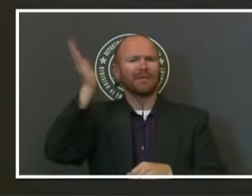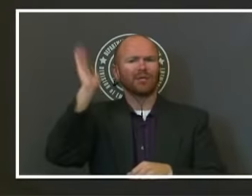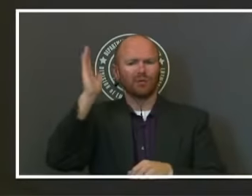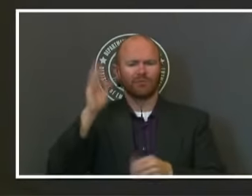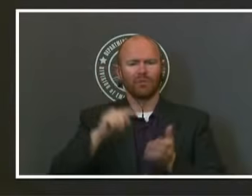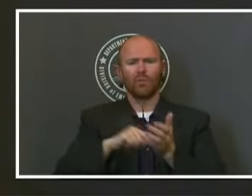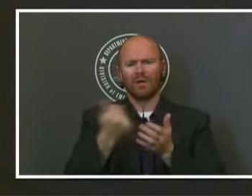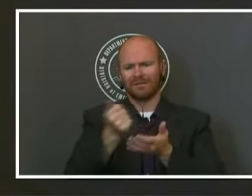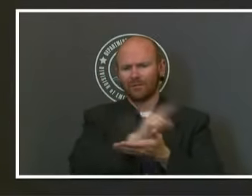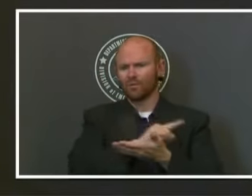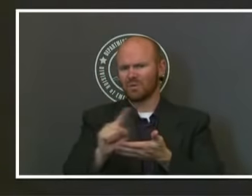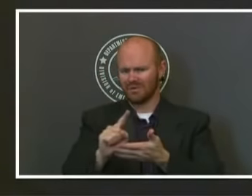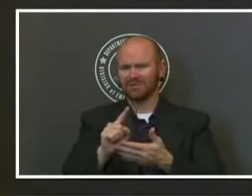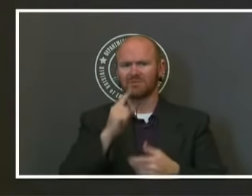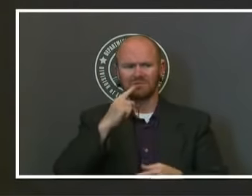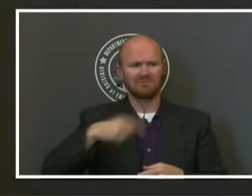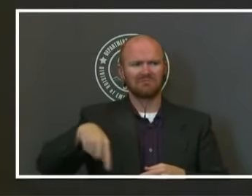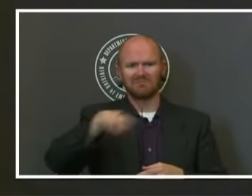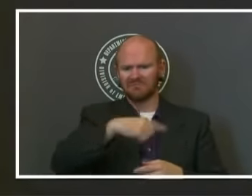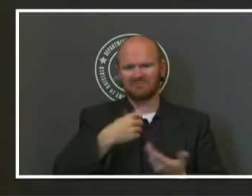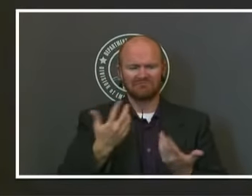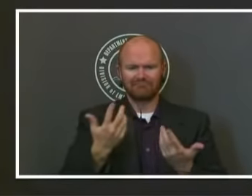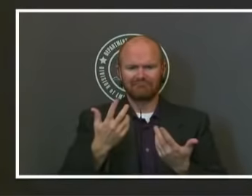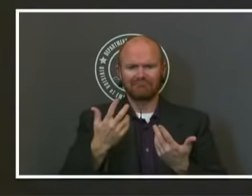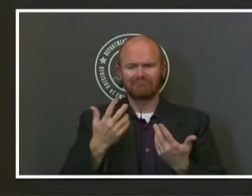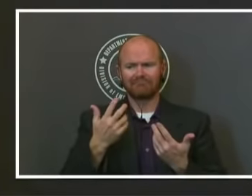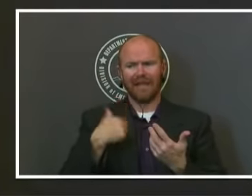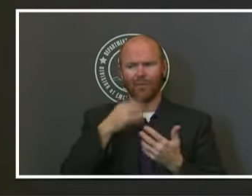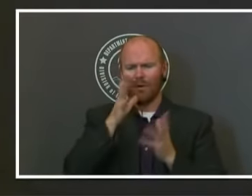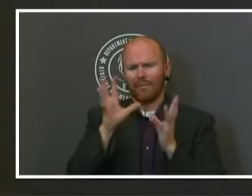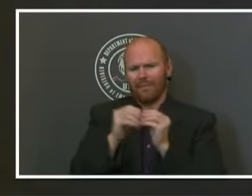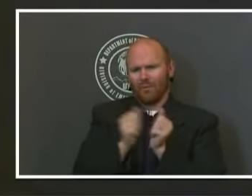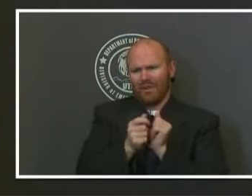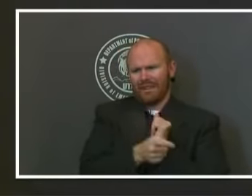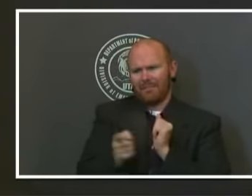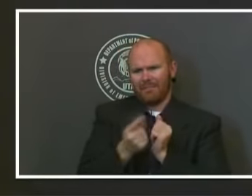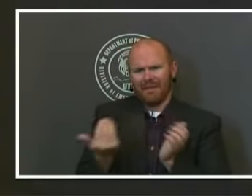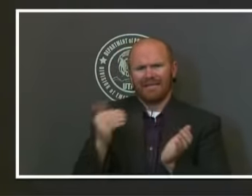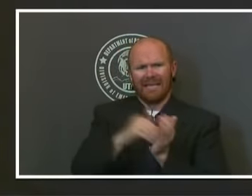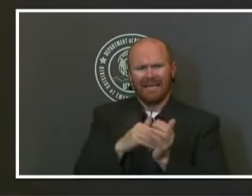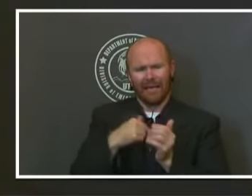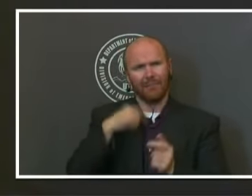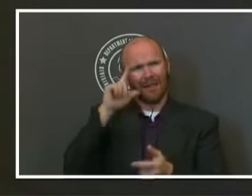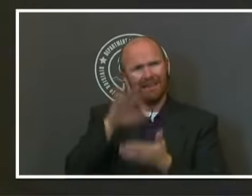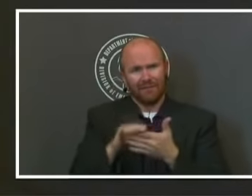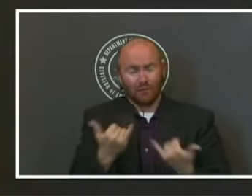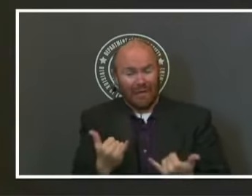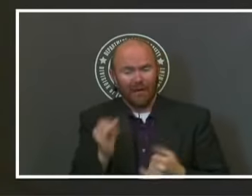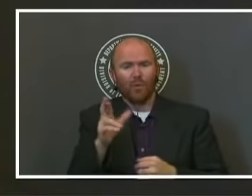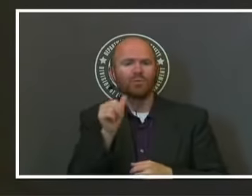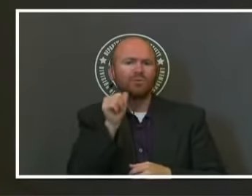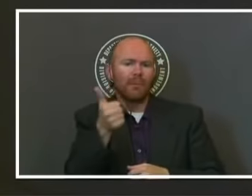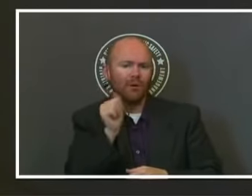didn't have much of a conversation is another function